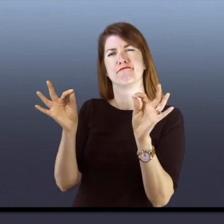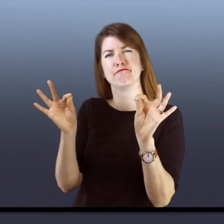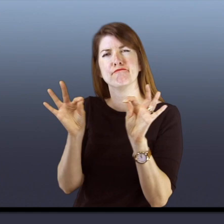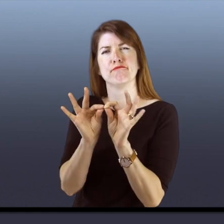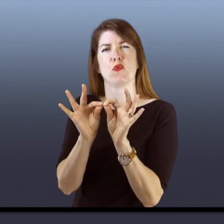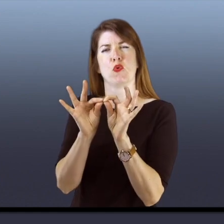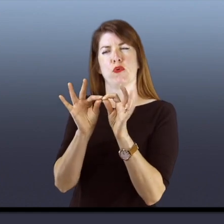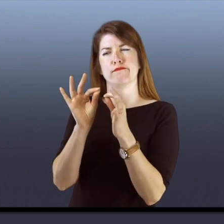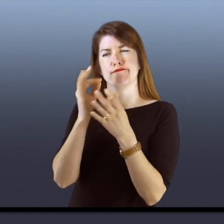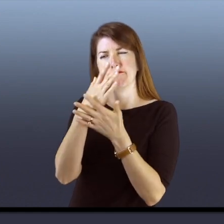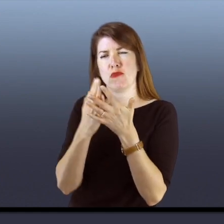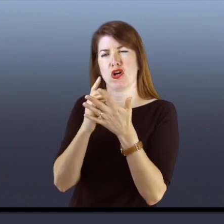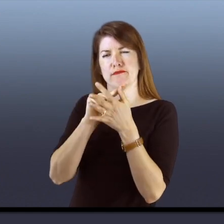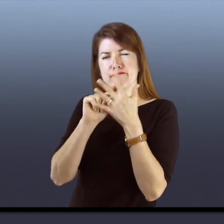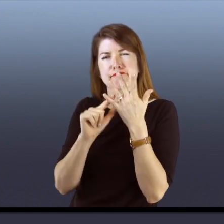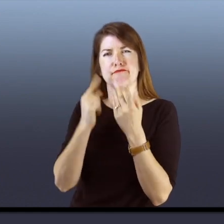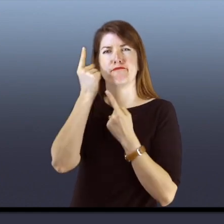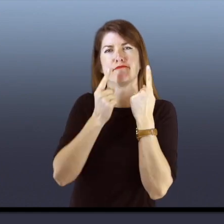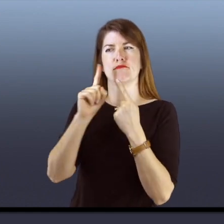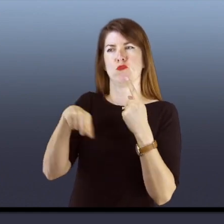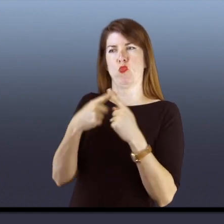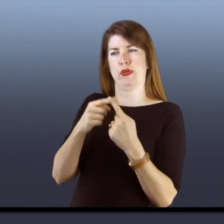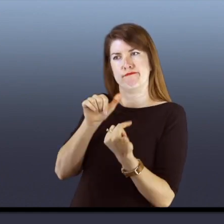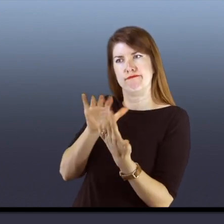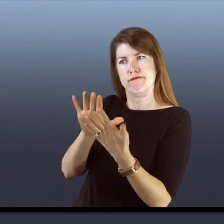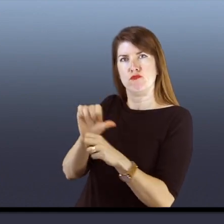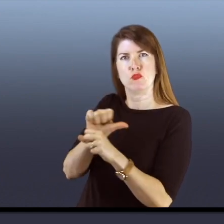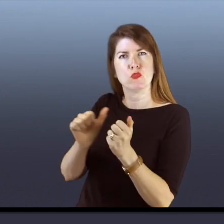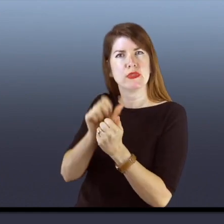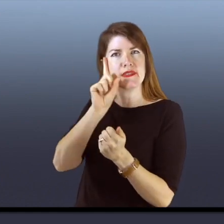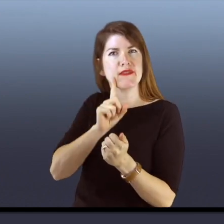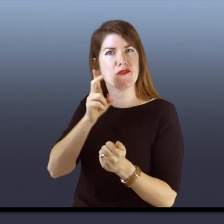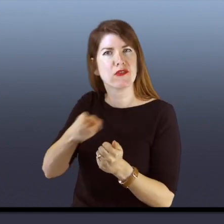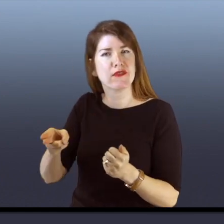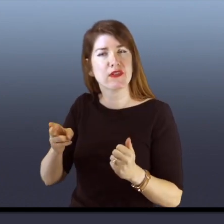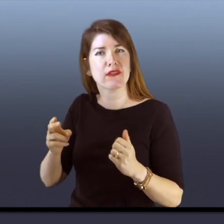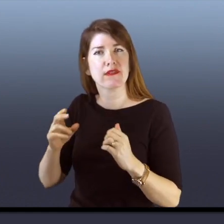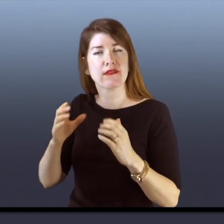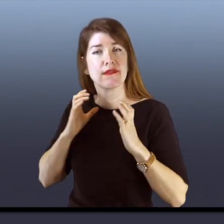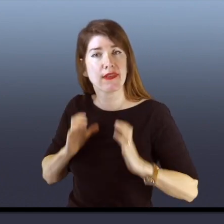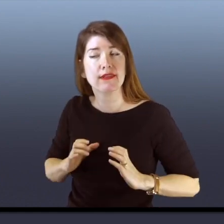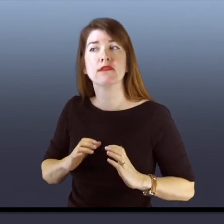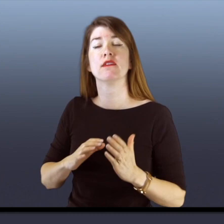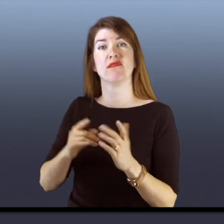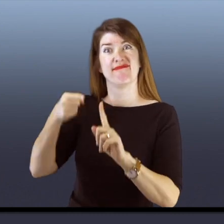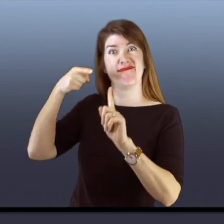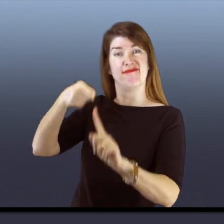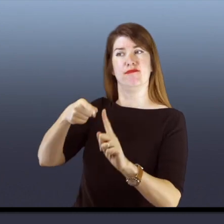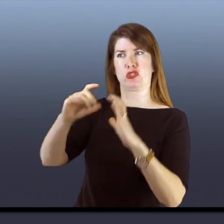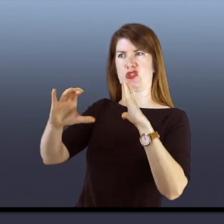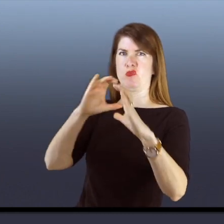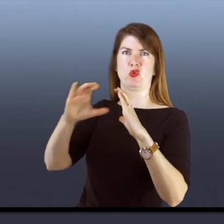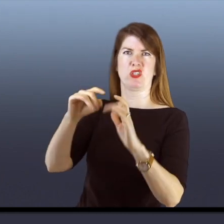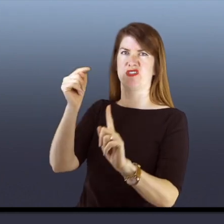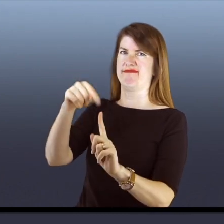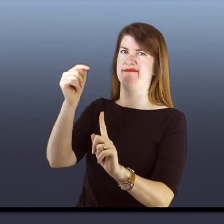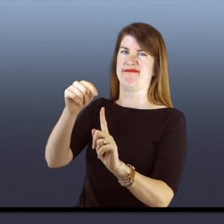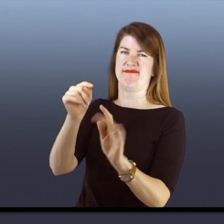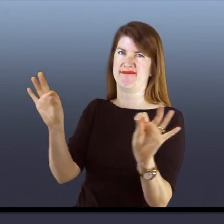Their main mode of communication is very key. As a clinician, you need to not assume what their mode of communication are.